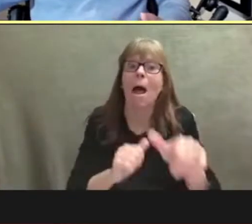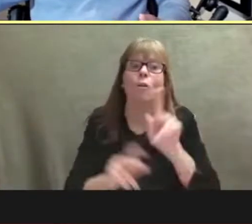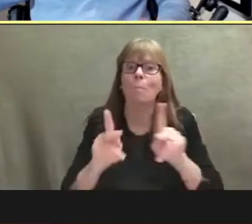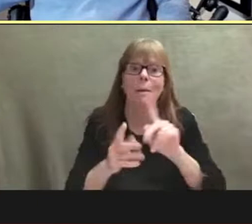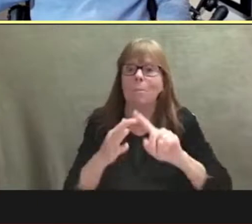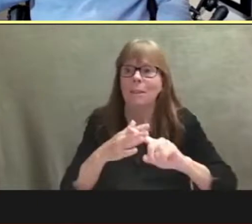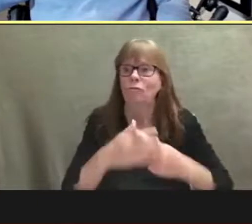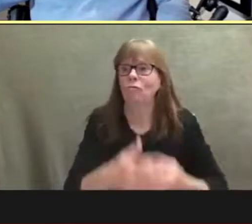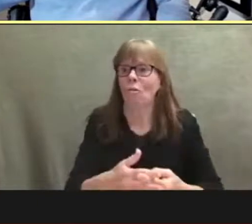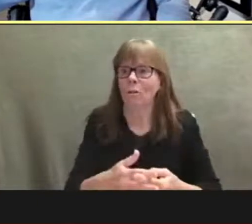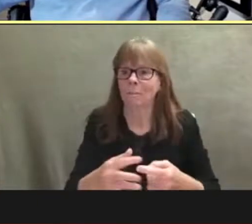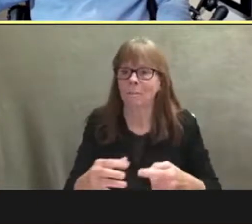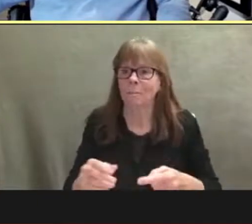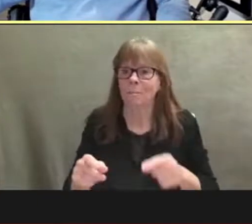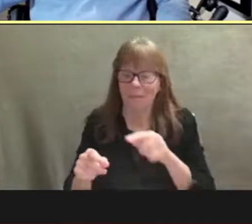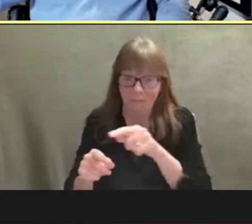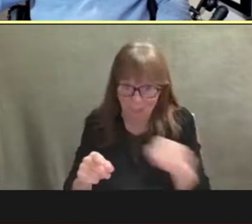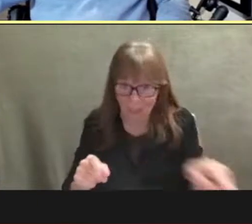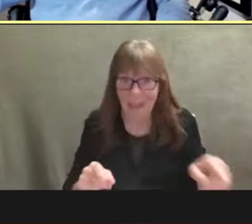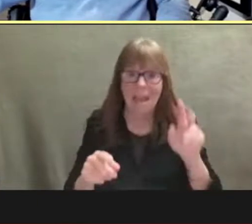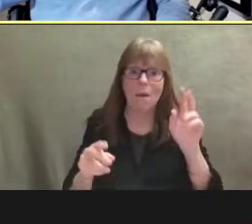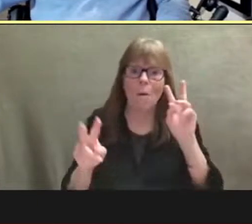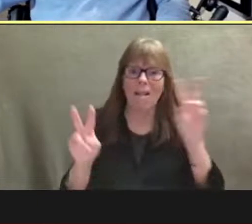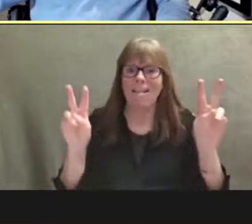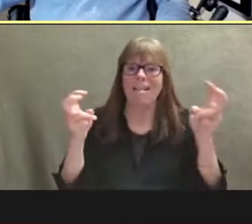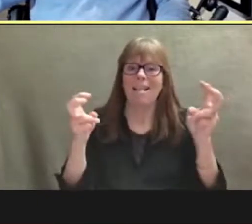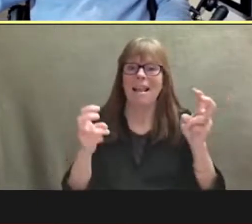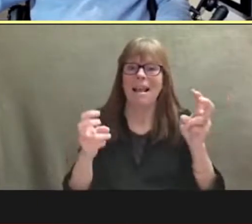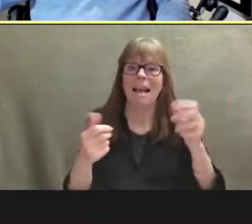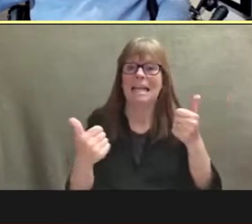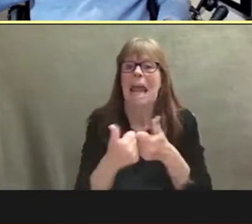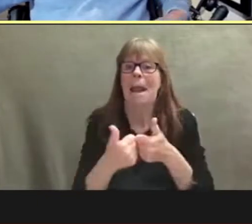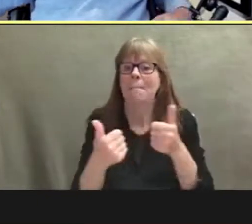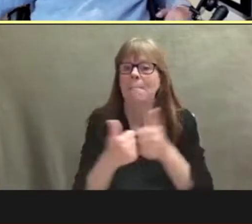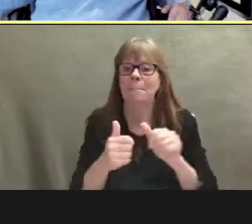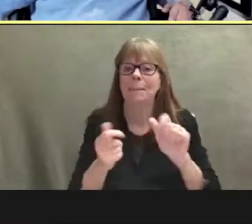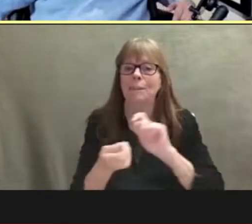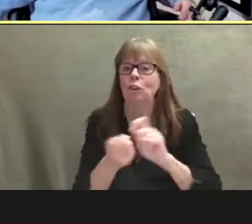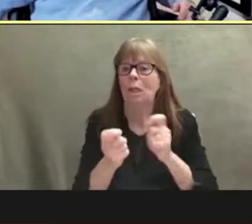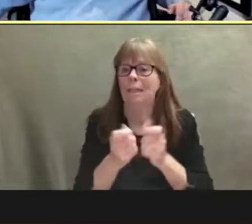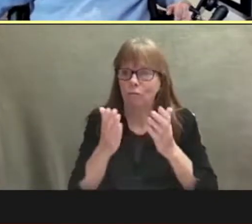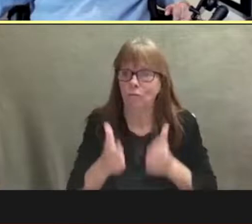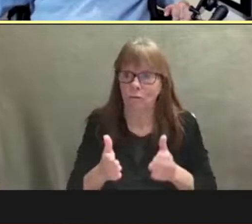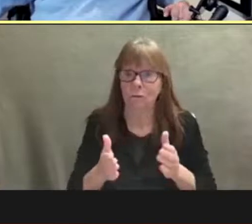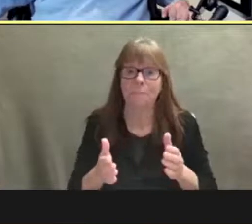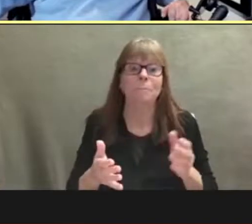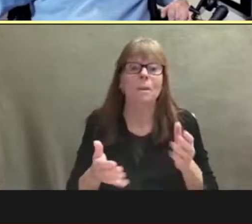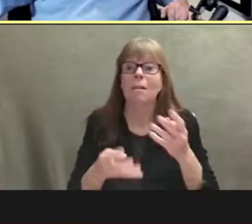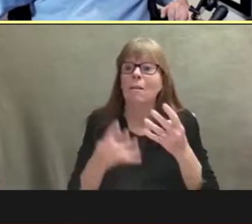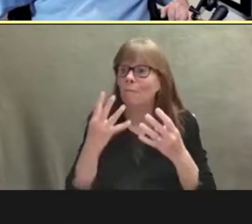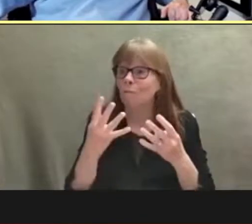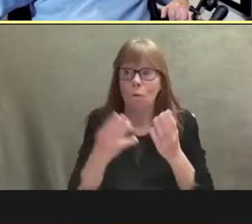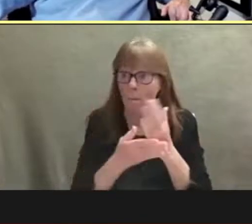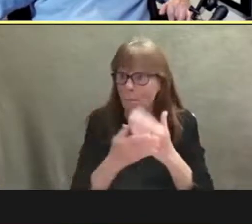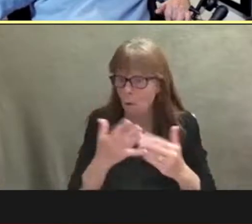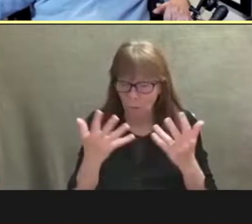game changers if we could get them. And those 4 foundational components are as you see here: